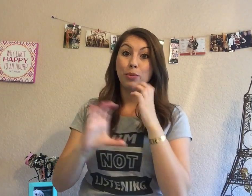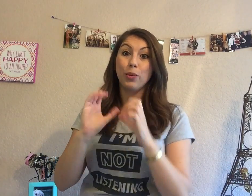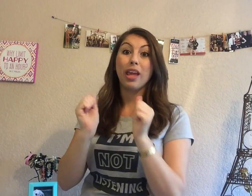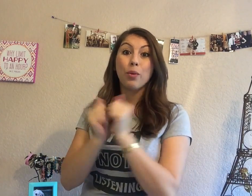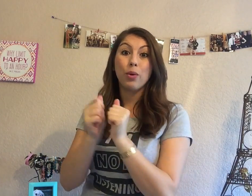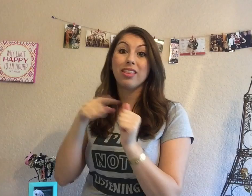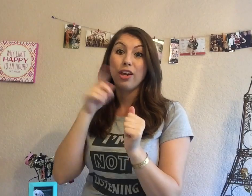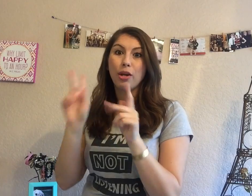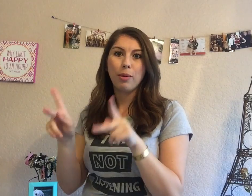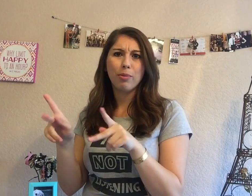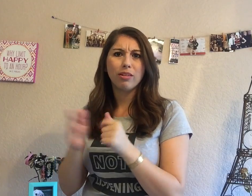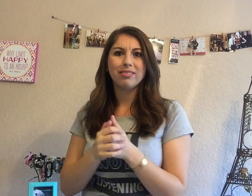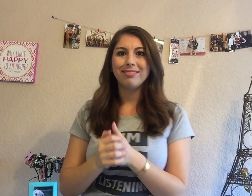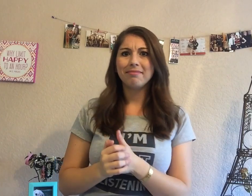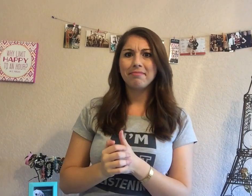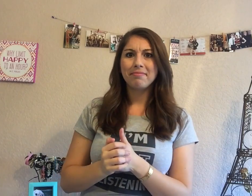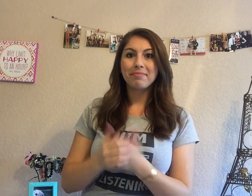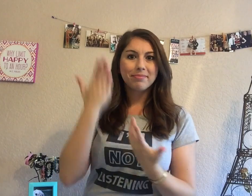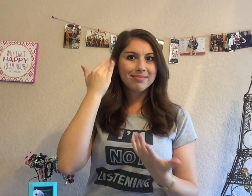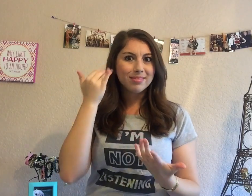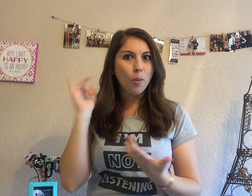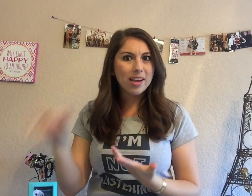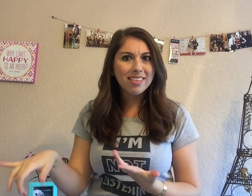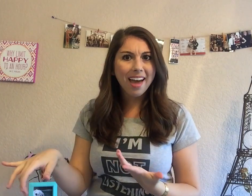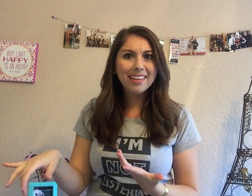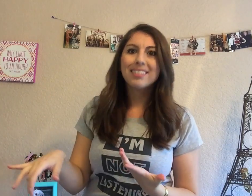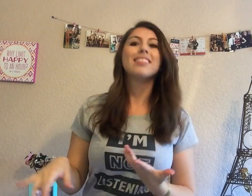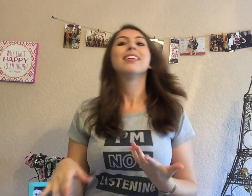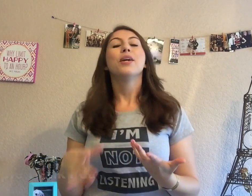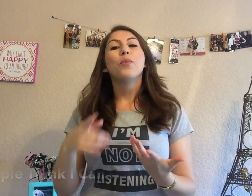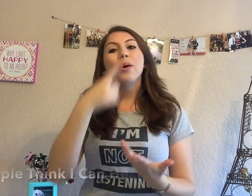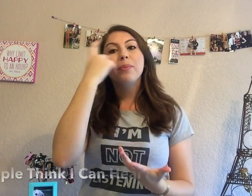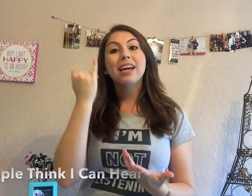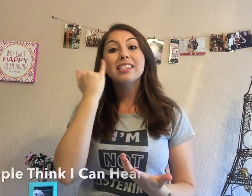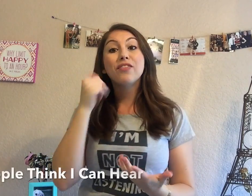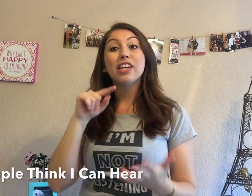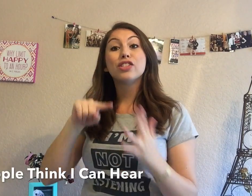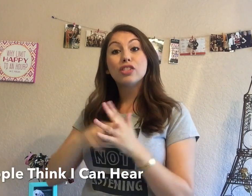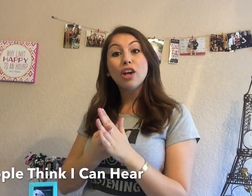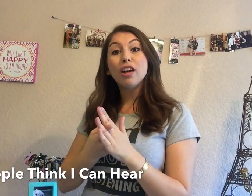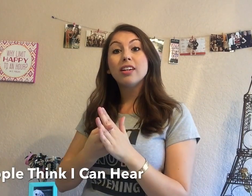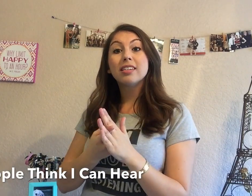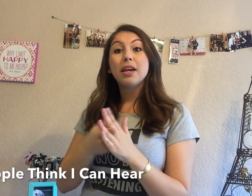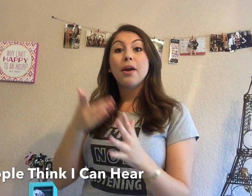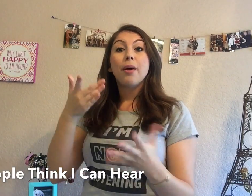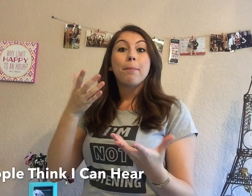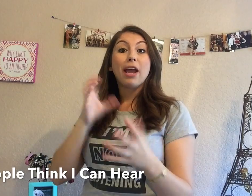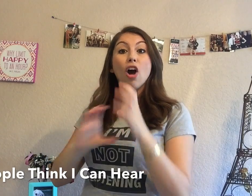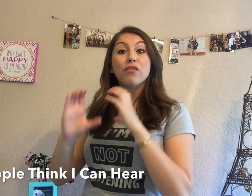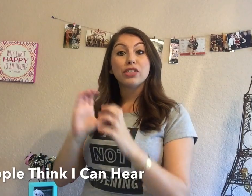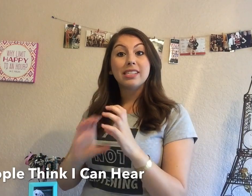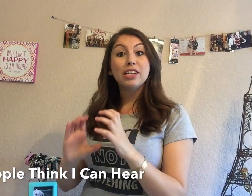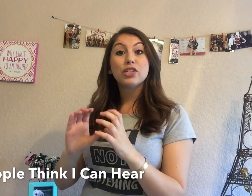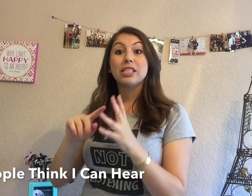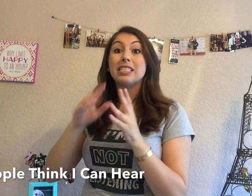communicate with hearing people. Why is that? Well, because if I start my conversations